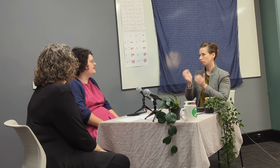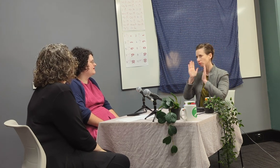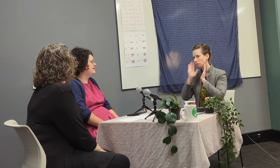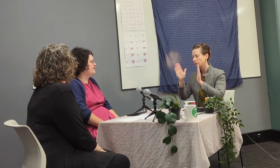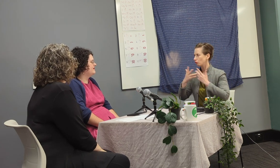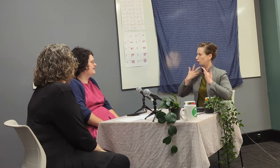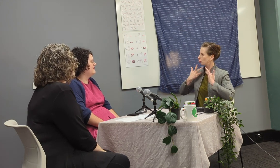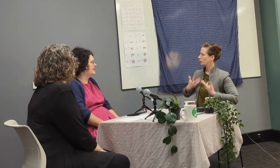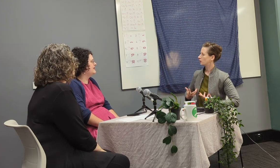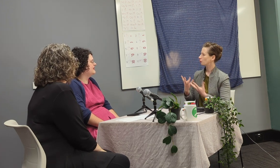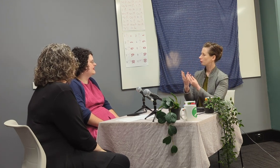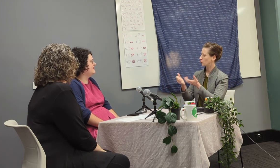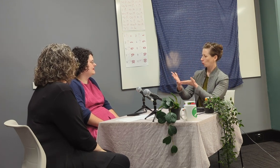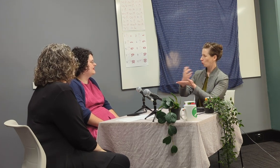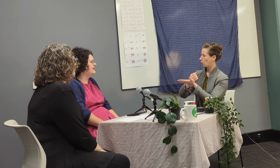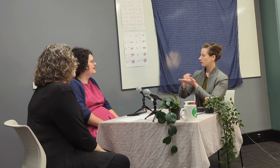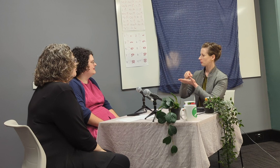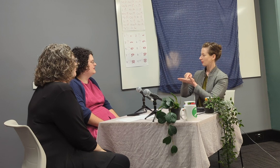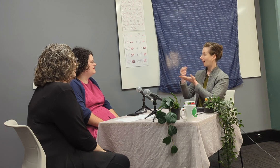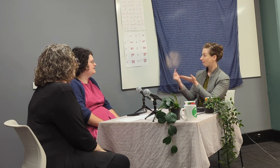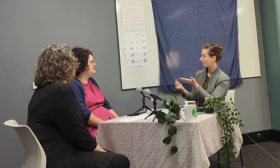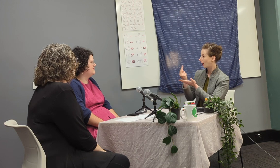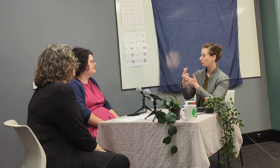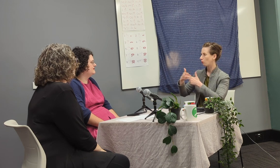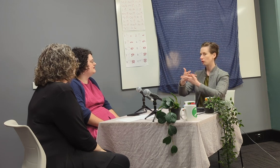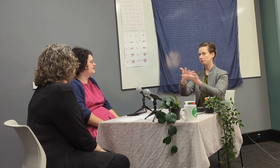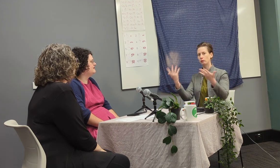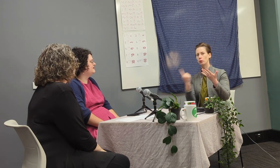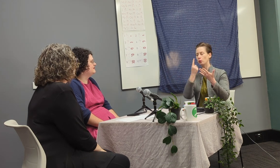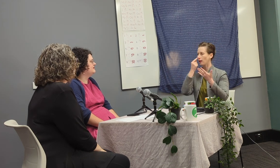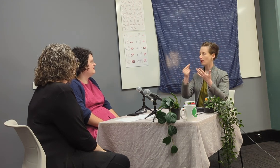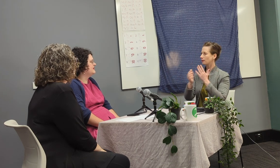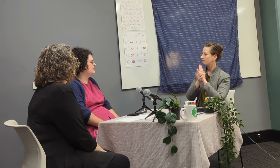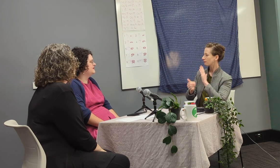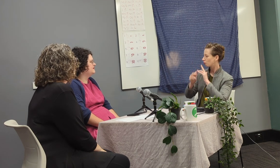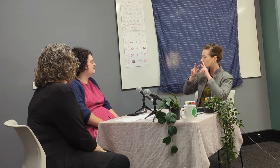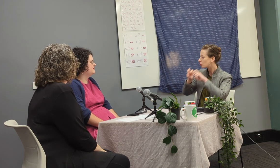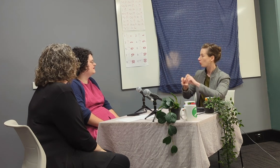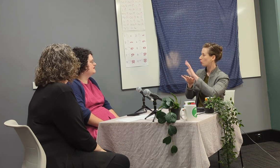This meant there was already a rich set of resources available for those who were skilled